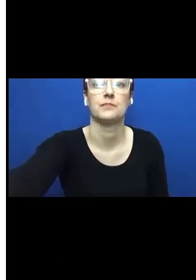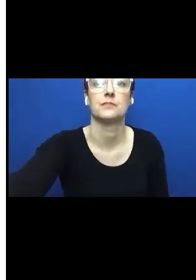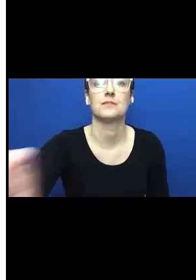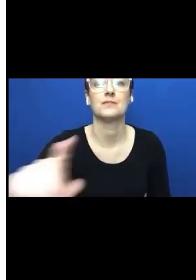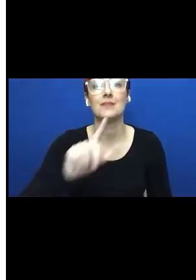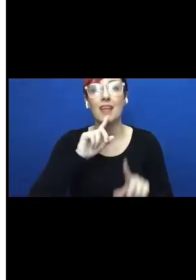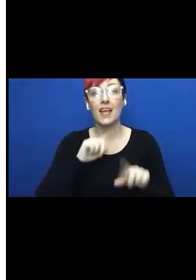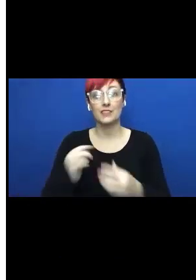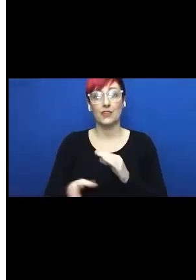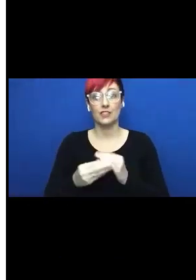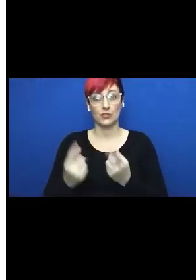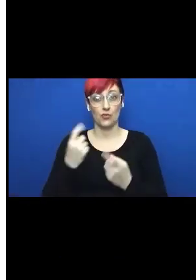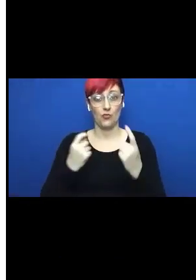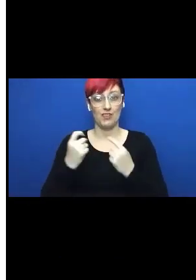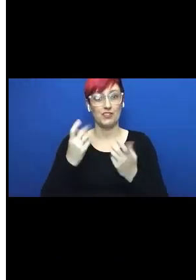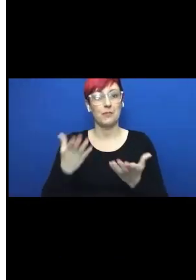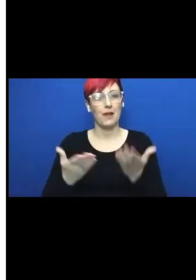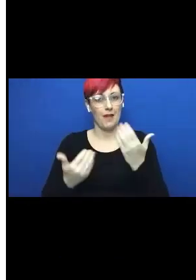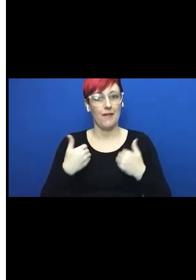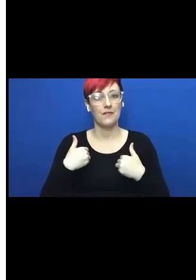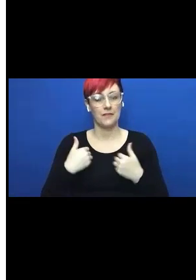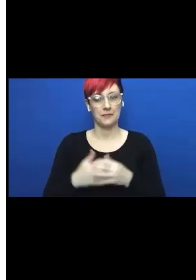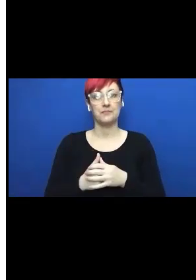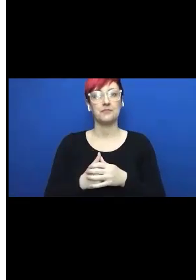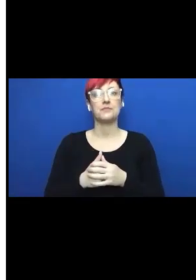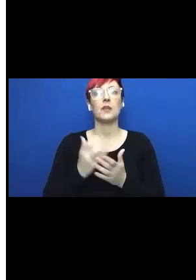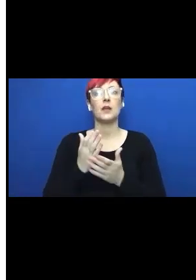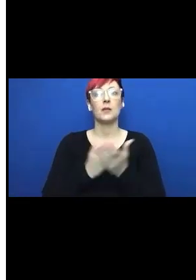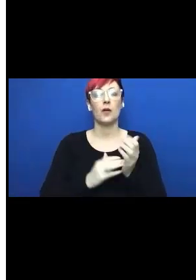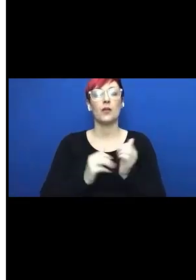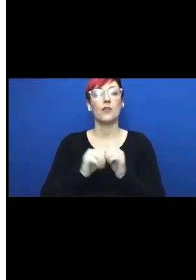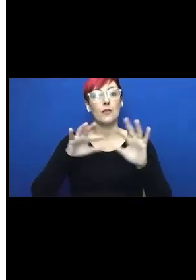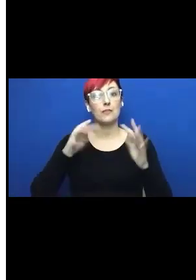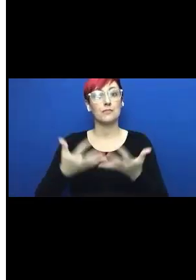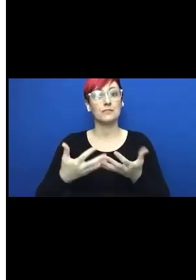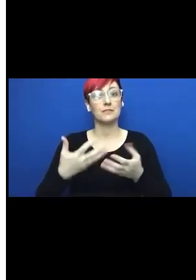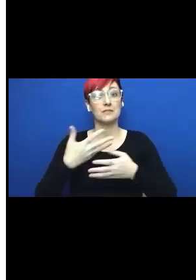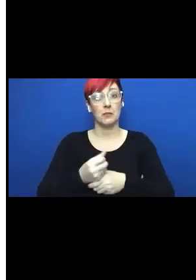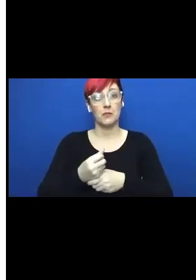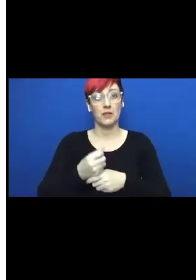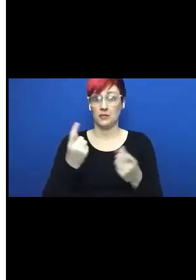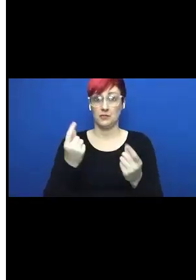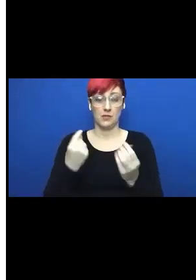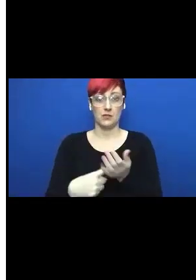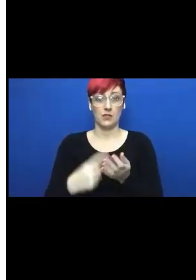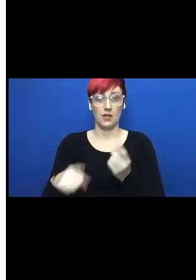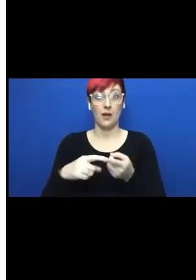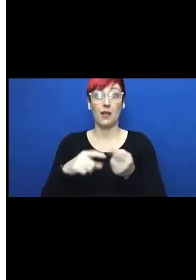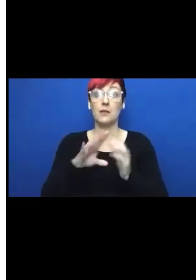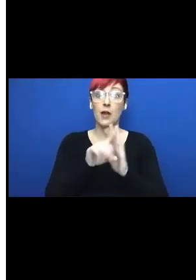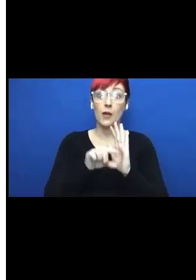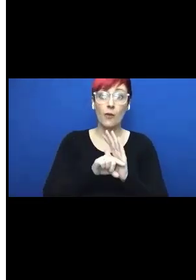that you guys may have. As a part of the overview we're going to talk to you a bit about the background and why we're focused so much